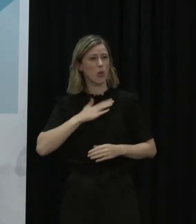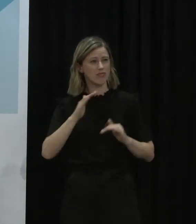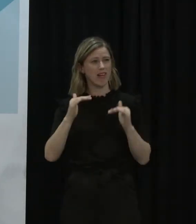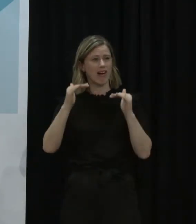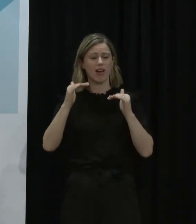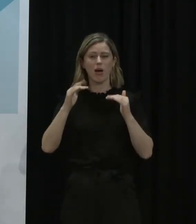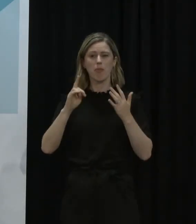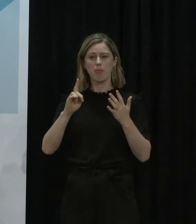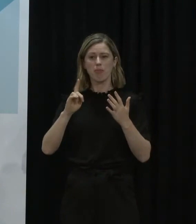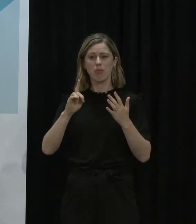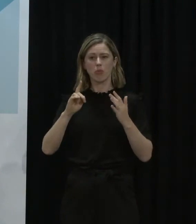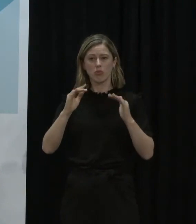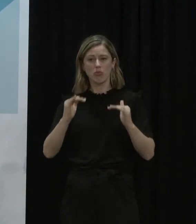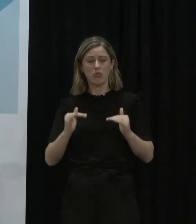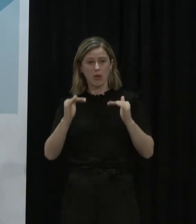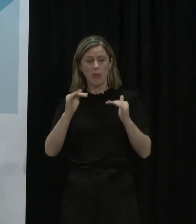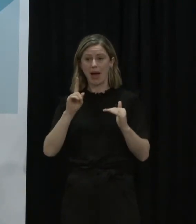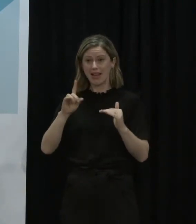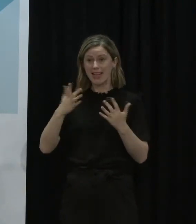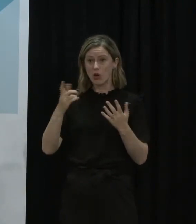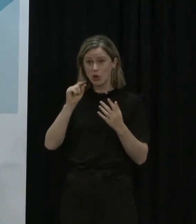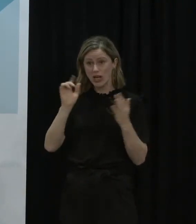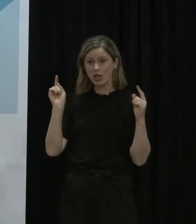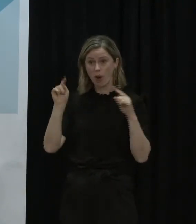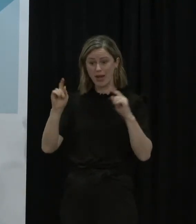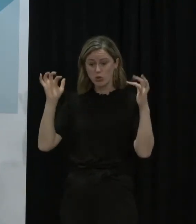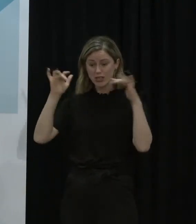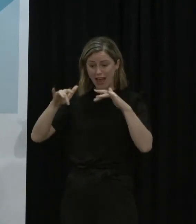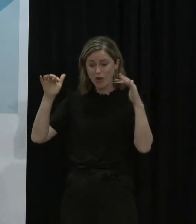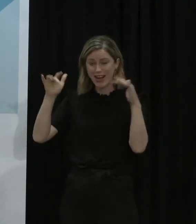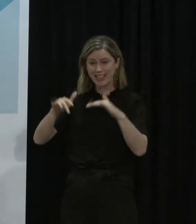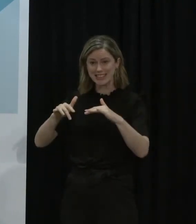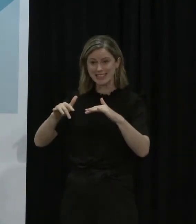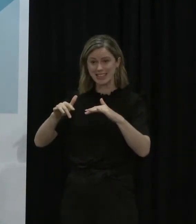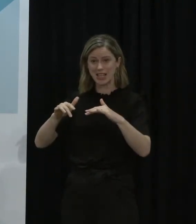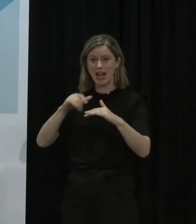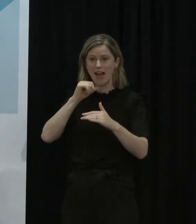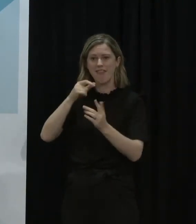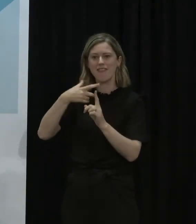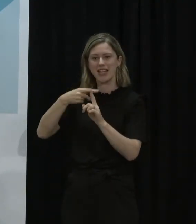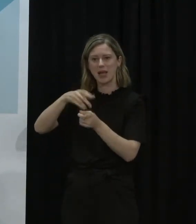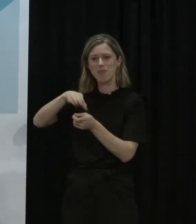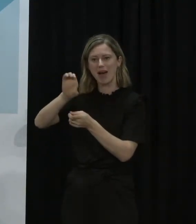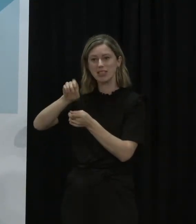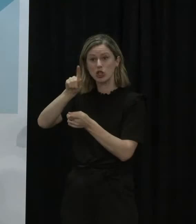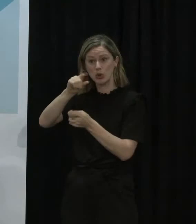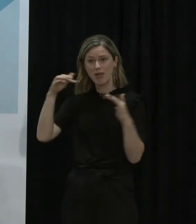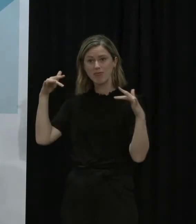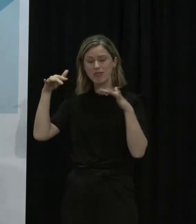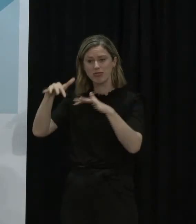the flip side, those who might be disappointed to be in orang, well actually, relative to now,